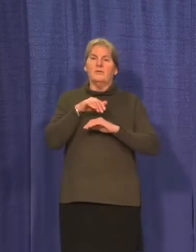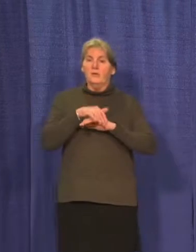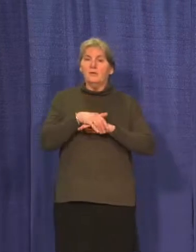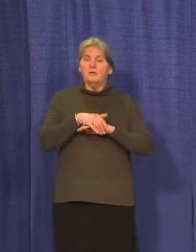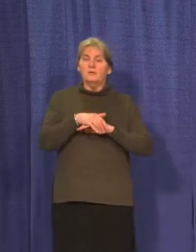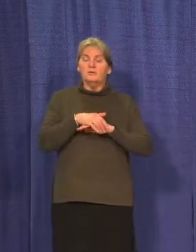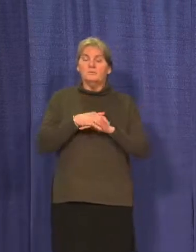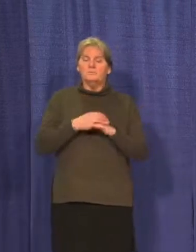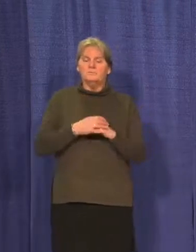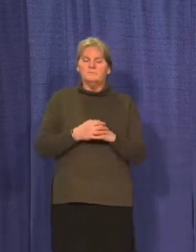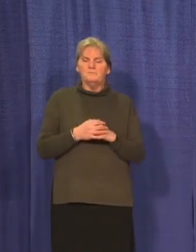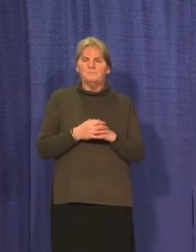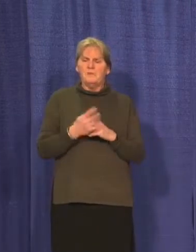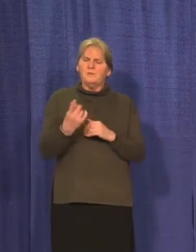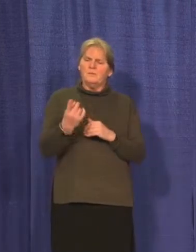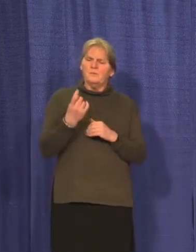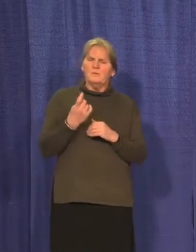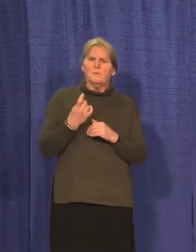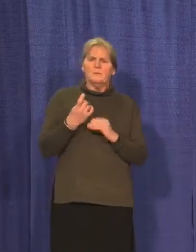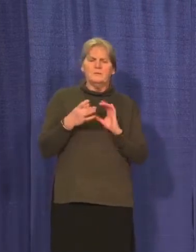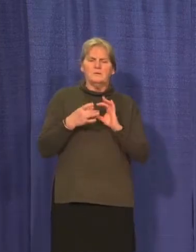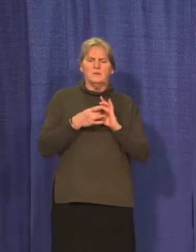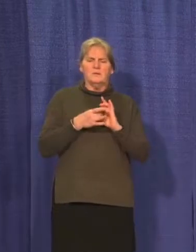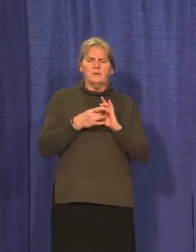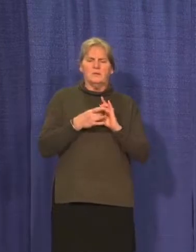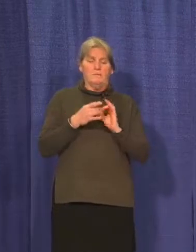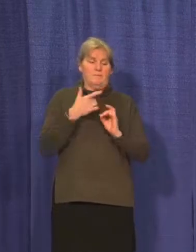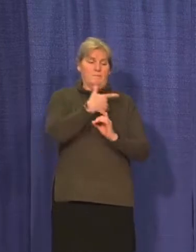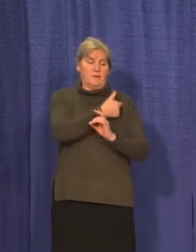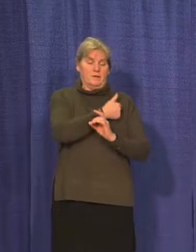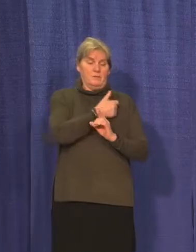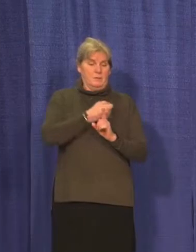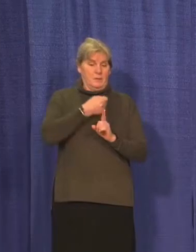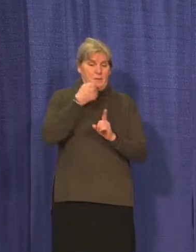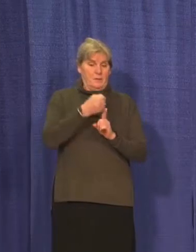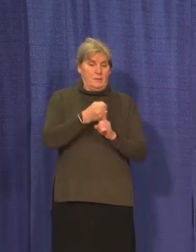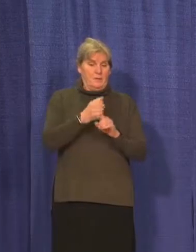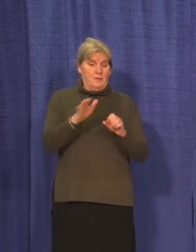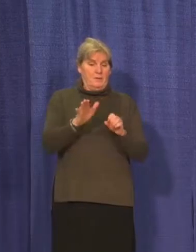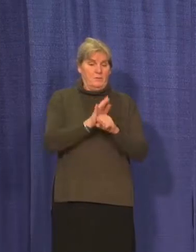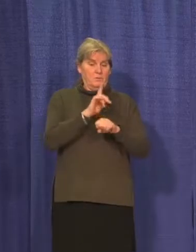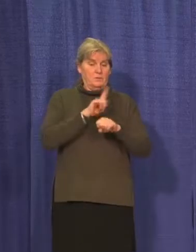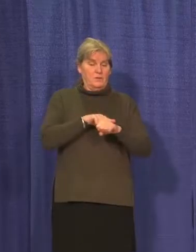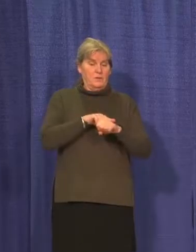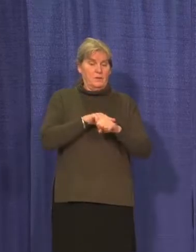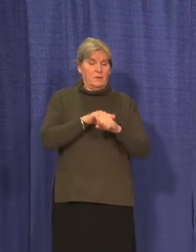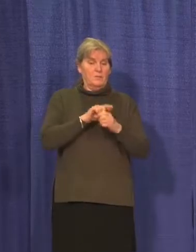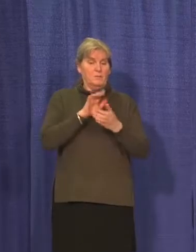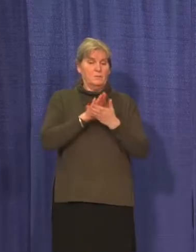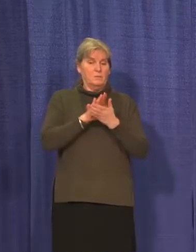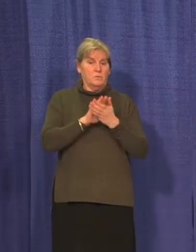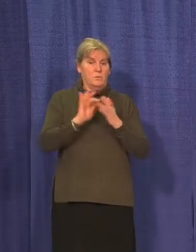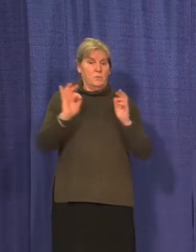Just to translate what I explain, the question about whether this will have an impact on the full-time return to school.